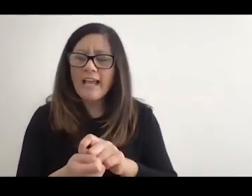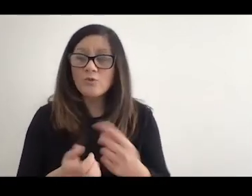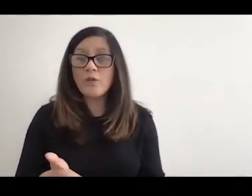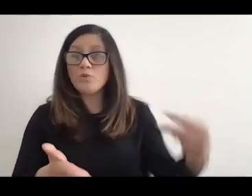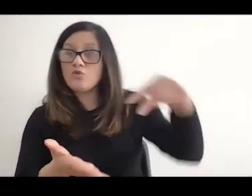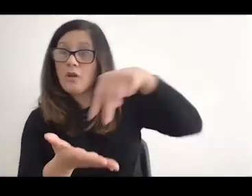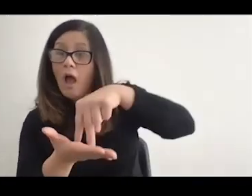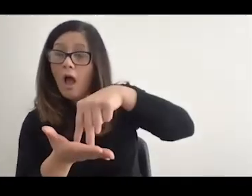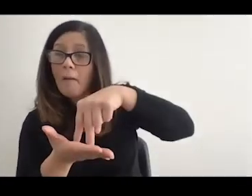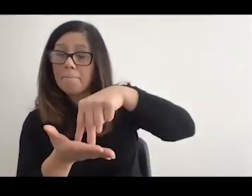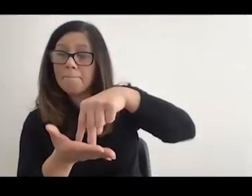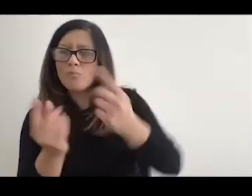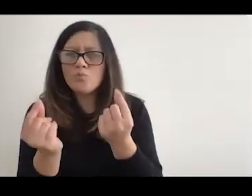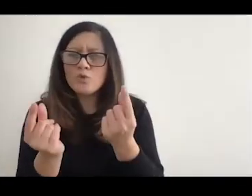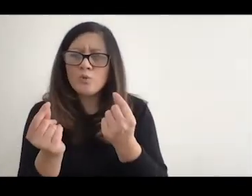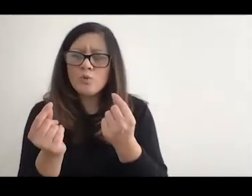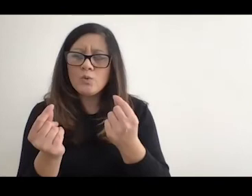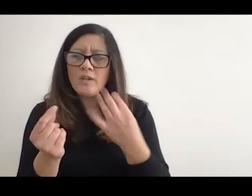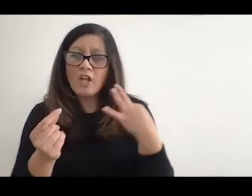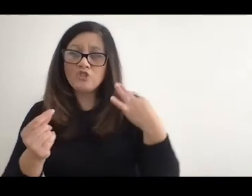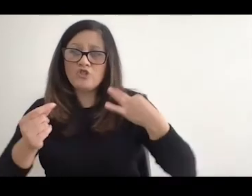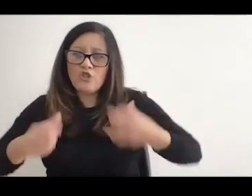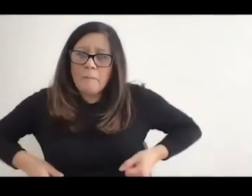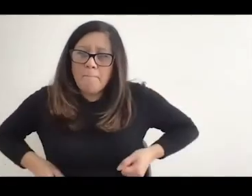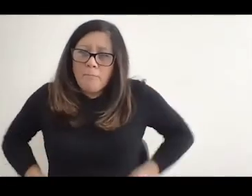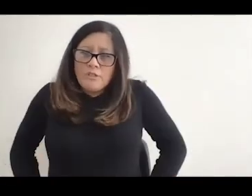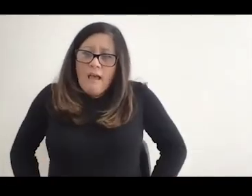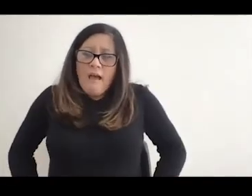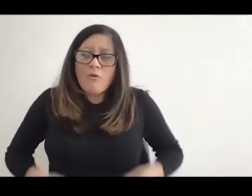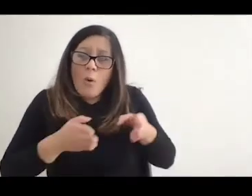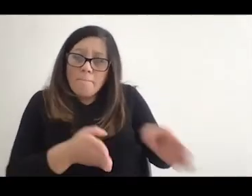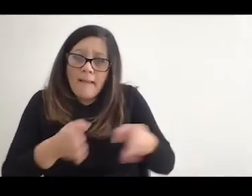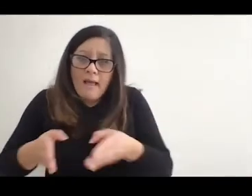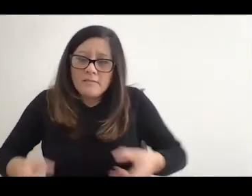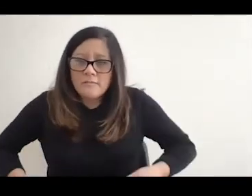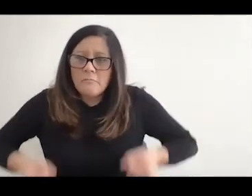Did you pull your pants up? Did you shift anything in any way?